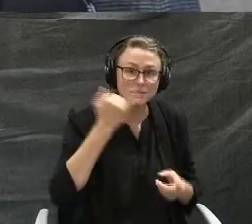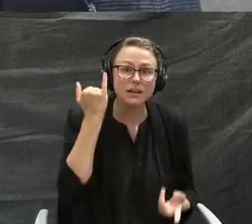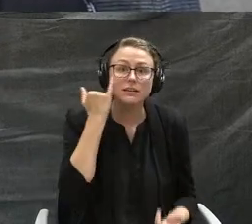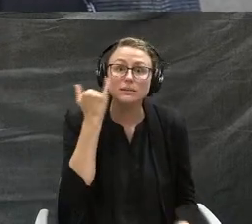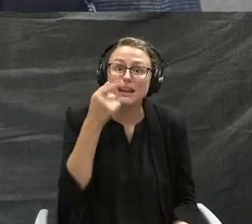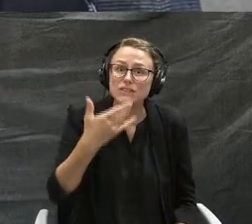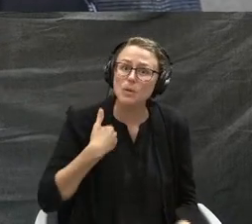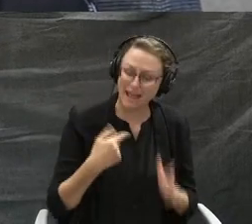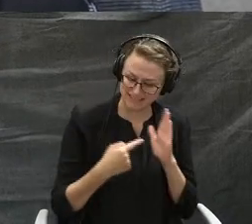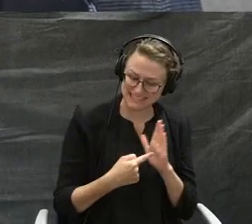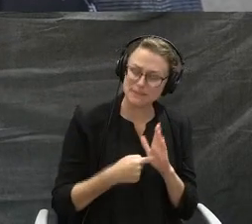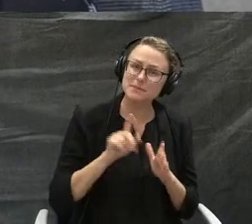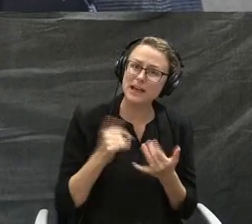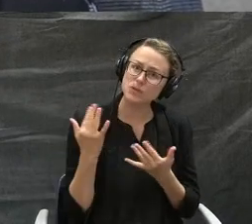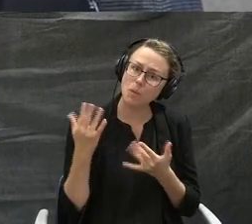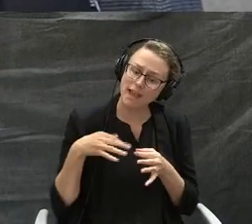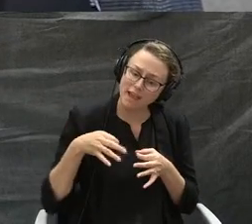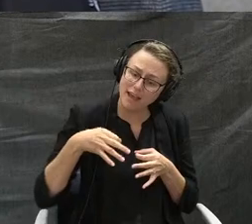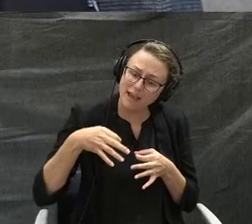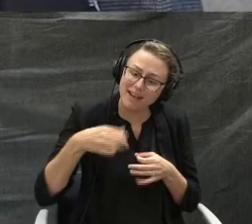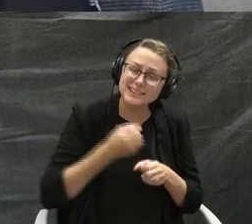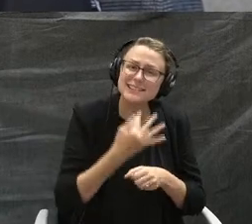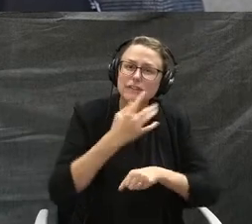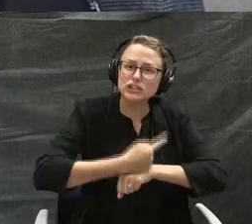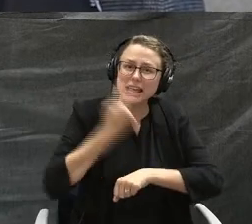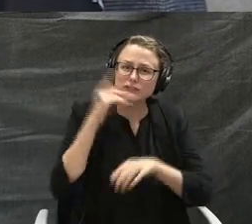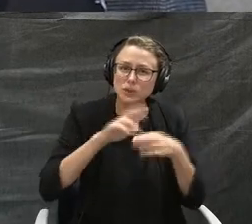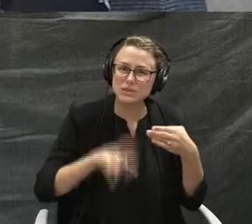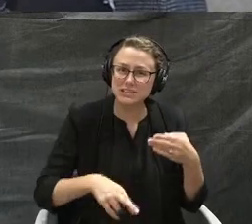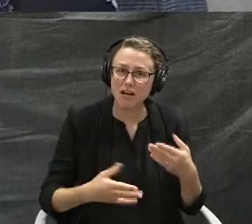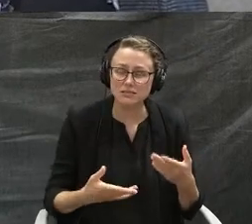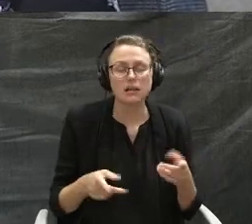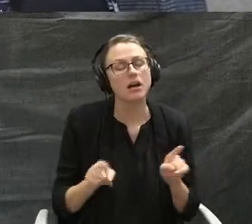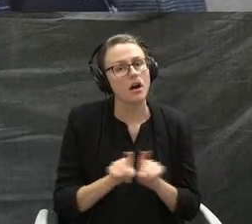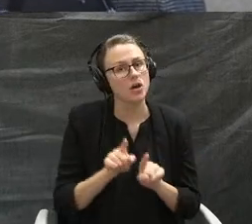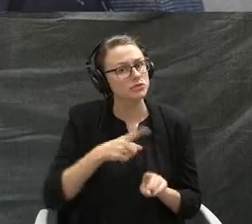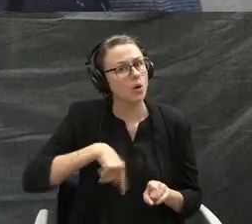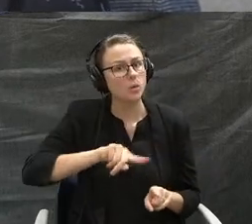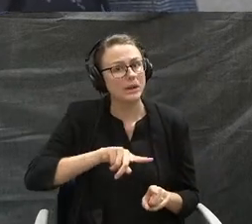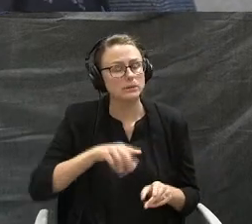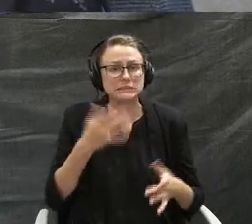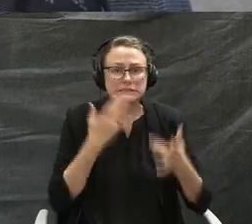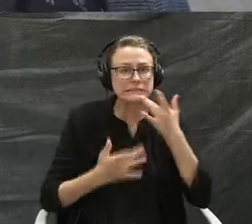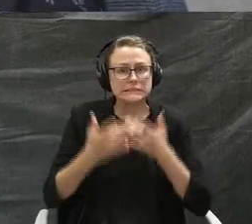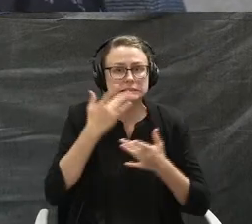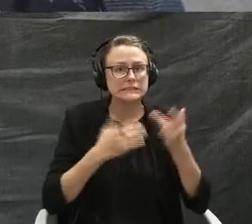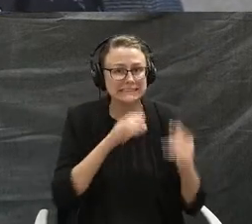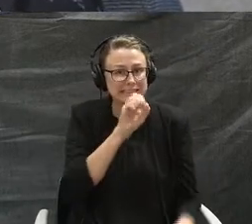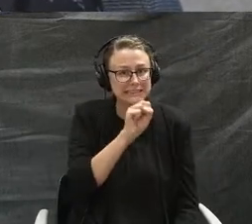several days for the results? Also, we were so short on Subs for teachers in Paris. Is there